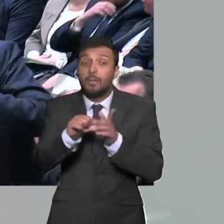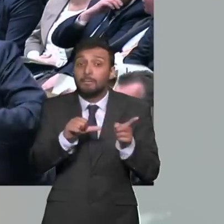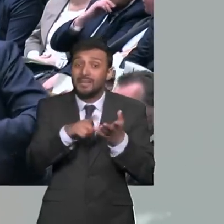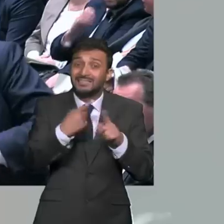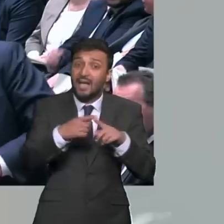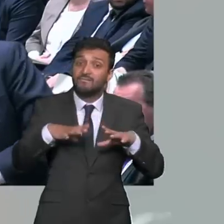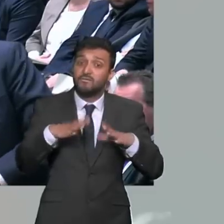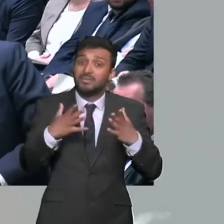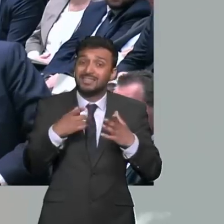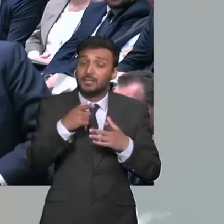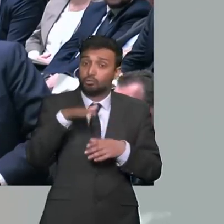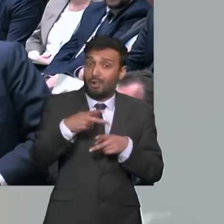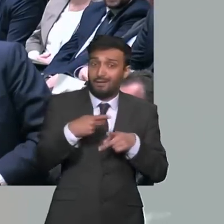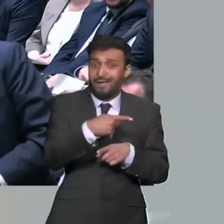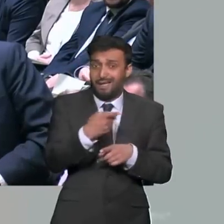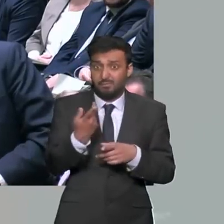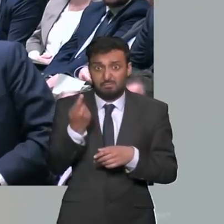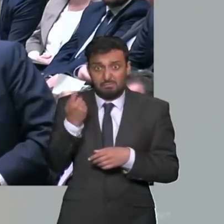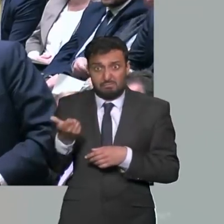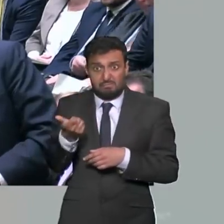take-up of what is on offer.